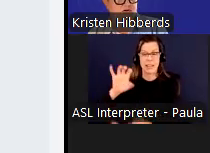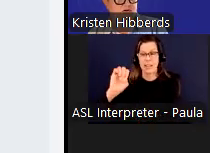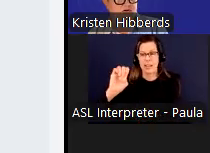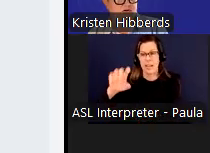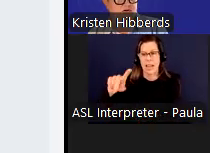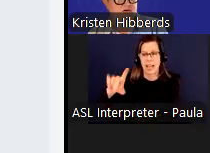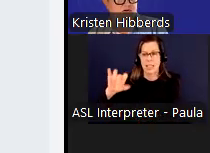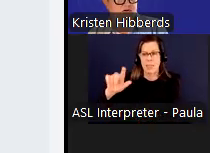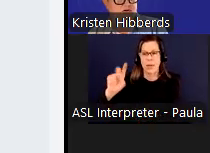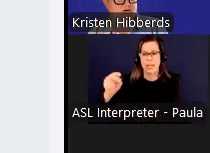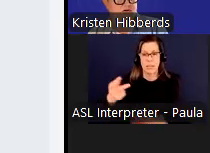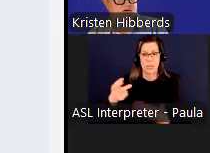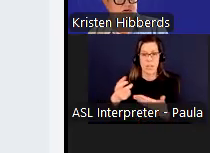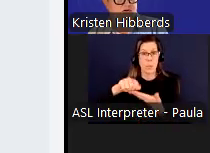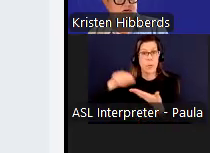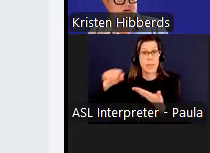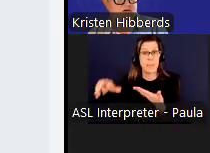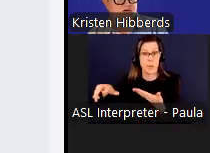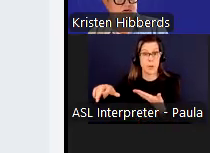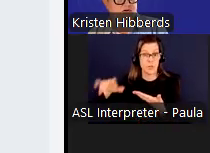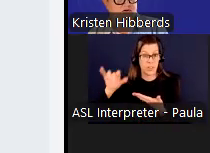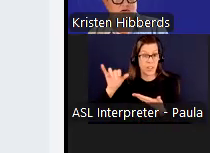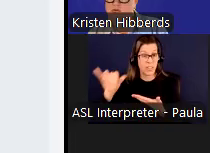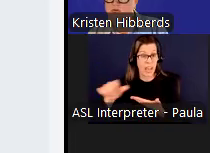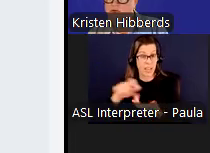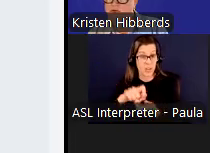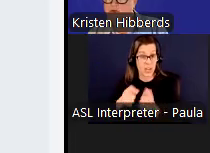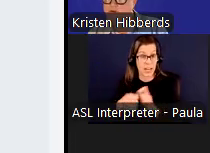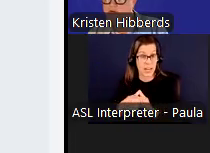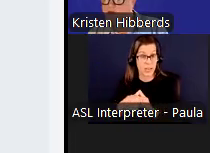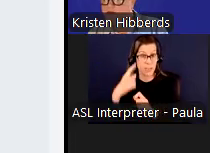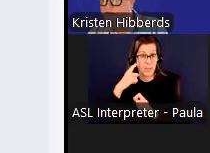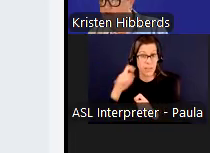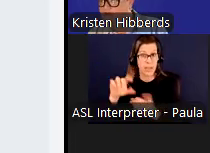And I'm just curious if that was a change due to the Medicaid access rule changes,